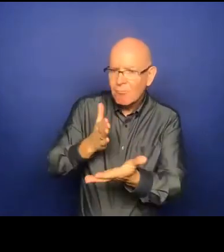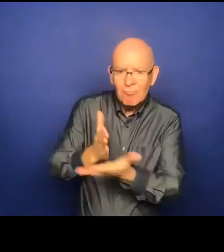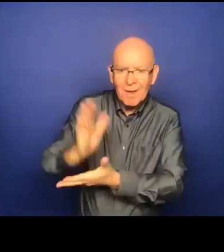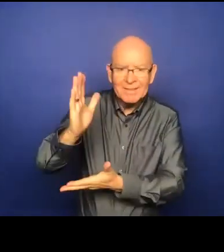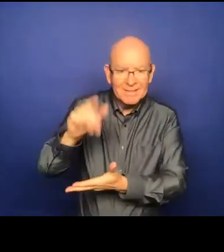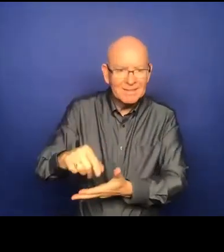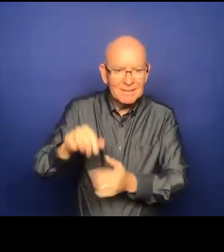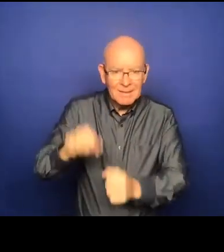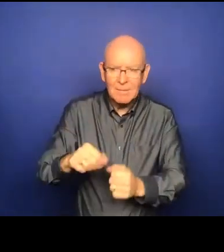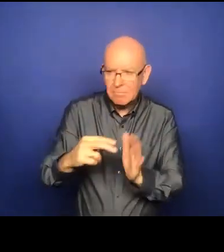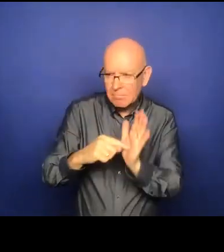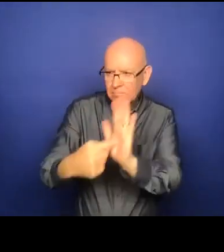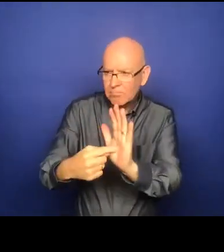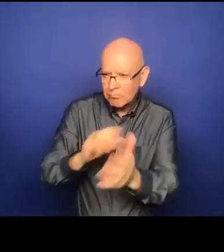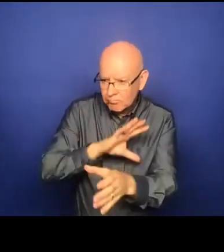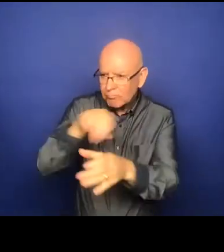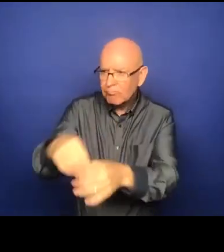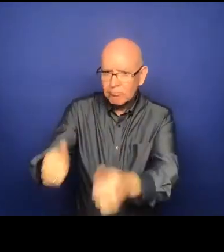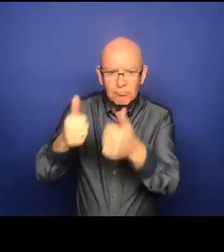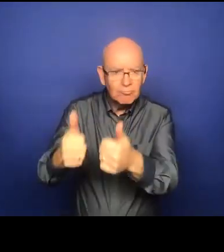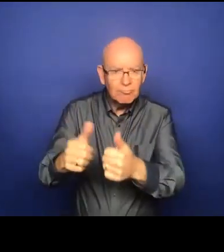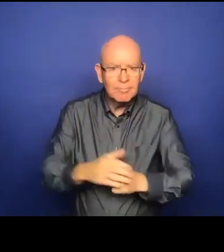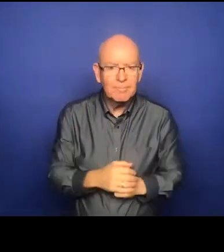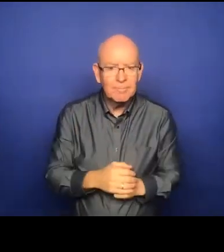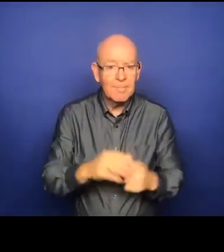to highlight from this Toolkit is that after we recognize the need